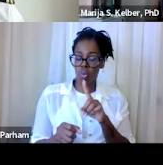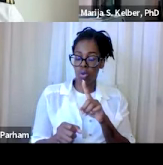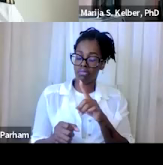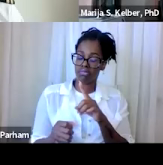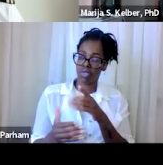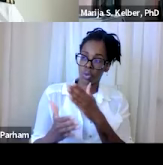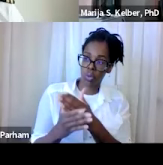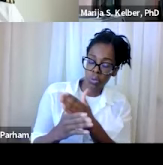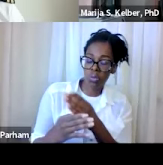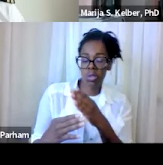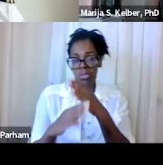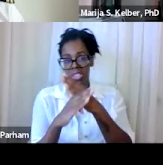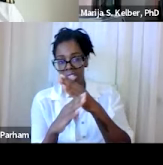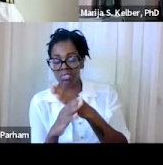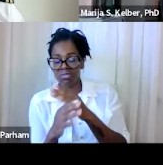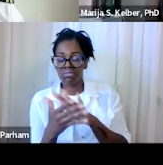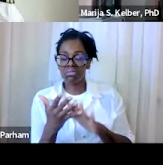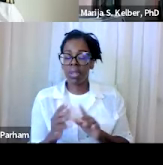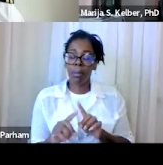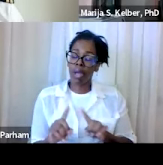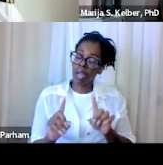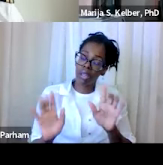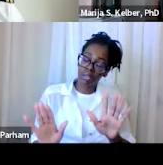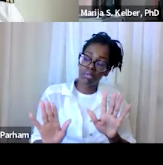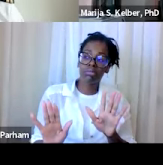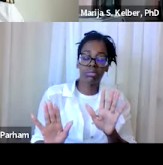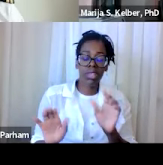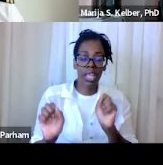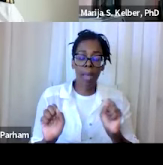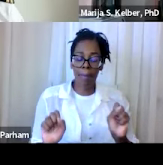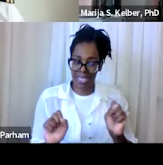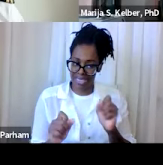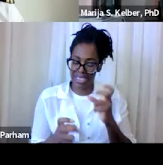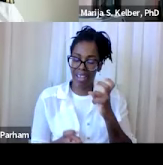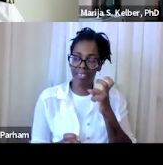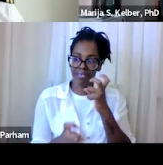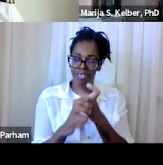for preventative interventions. However, it can be difficult to intervene with these individuals